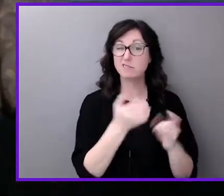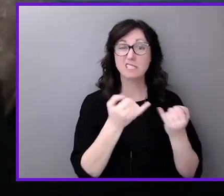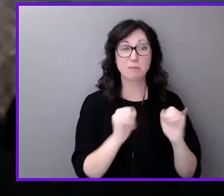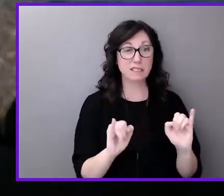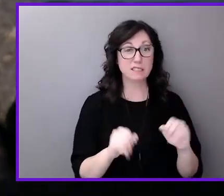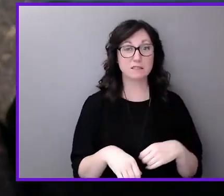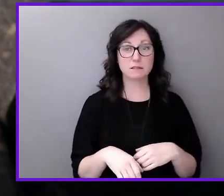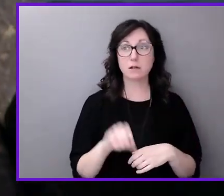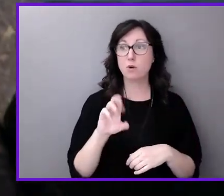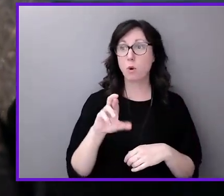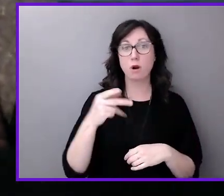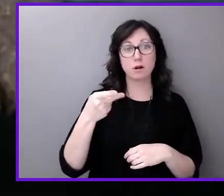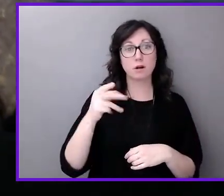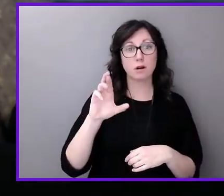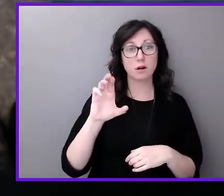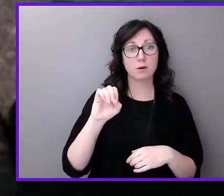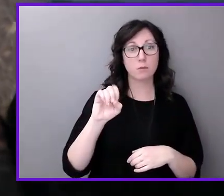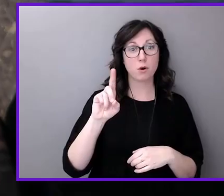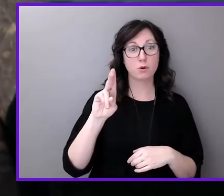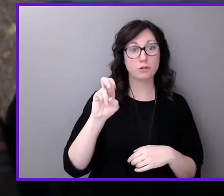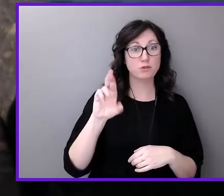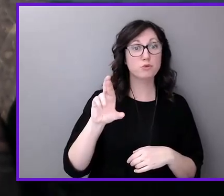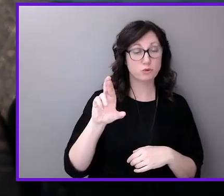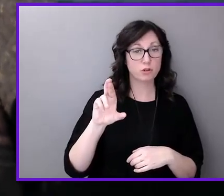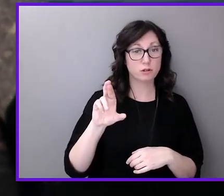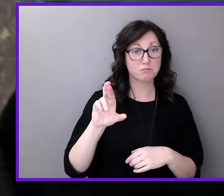And in our strategic plan, we are going